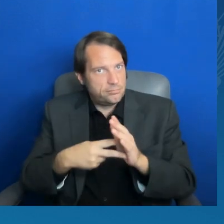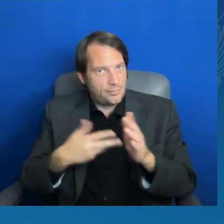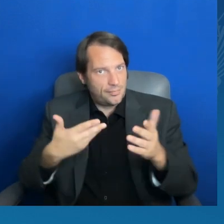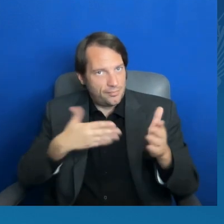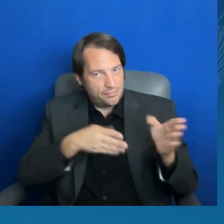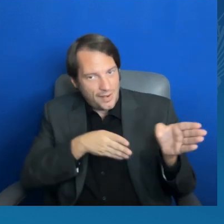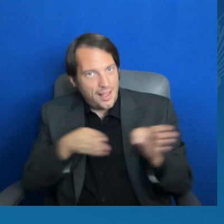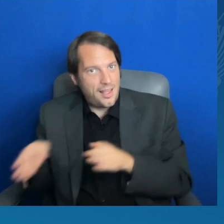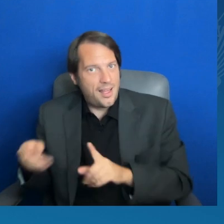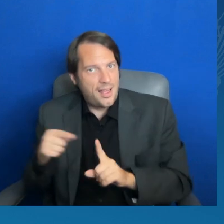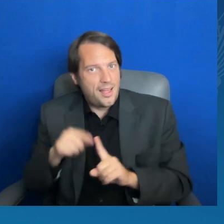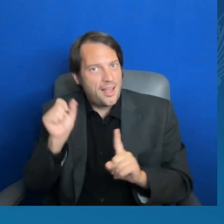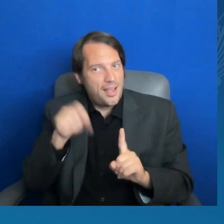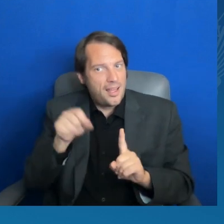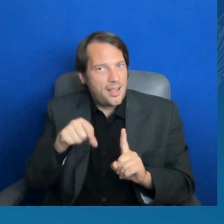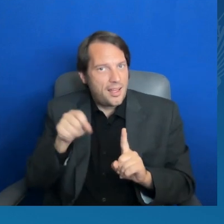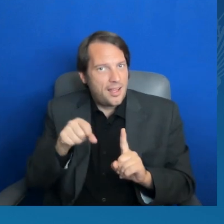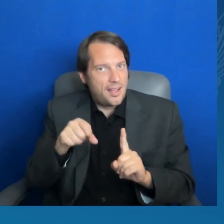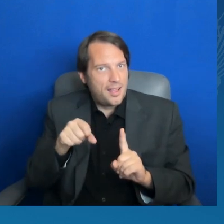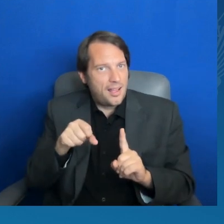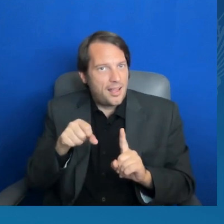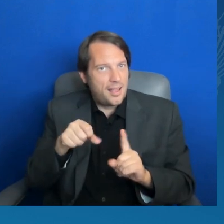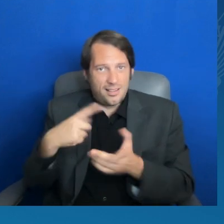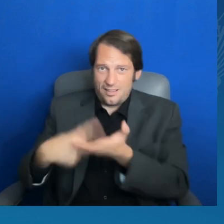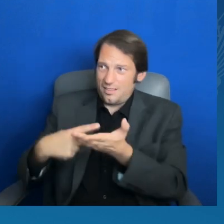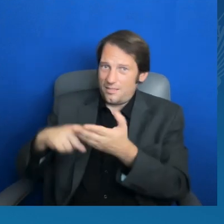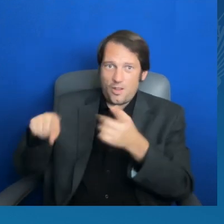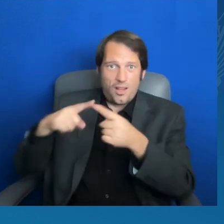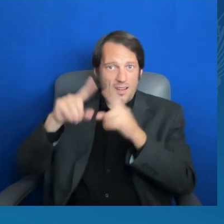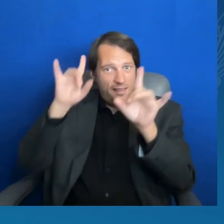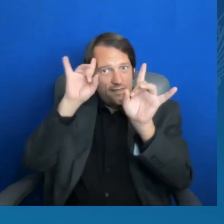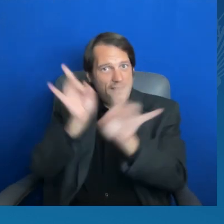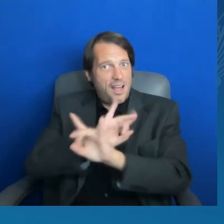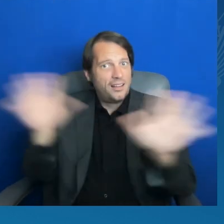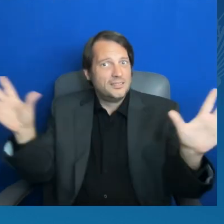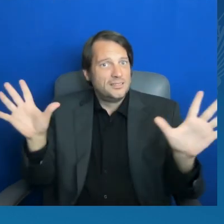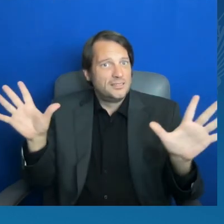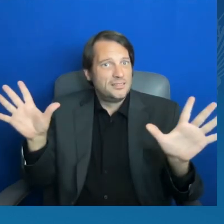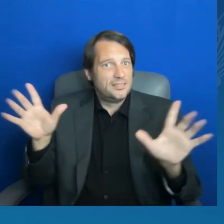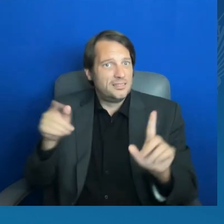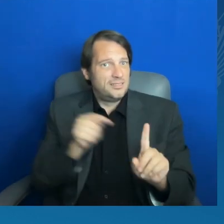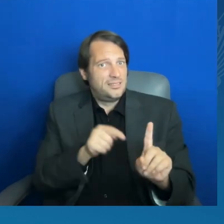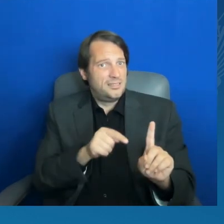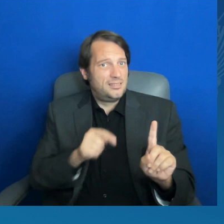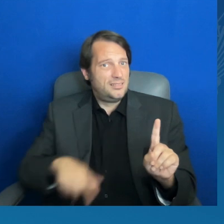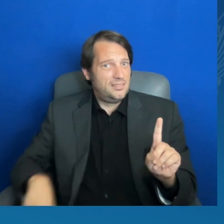I don't mean to get too specific, but I prosecuted homicide cases. I have seen autopsies.